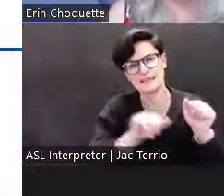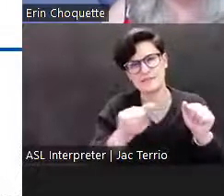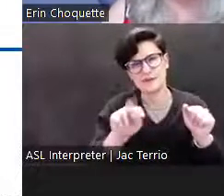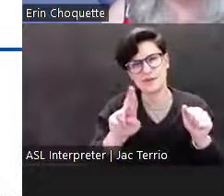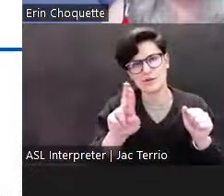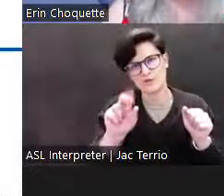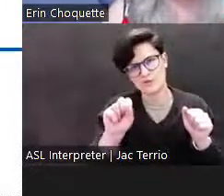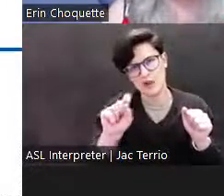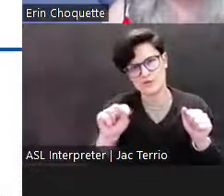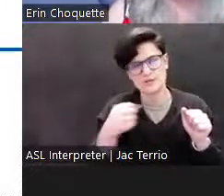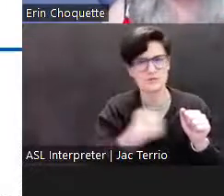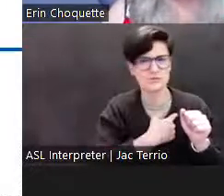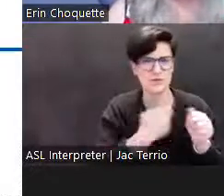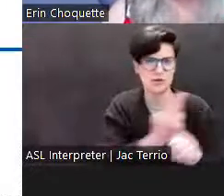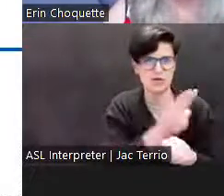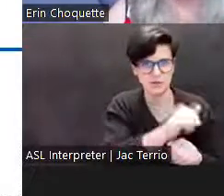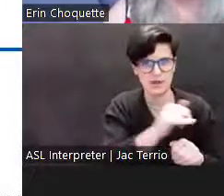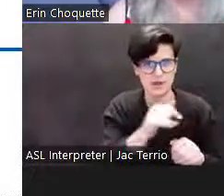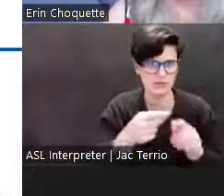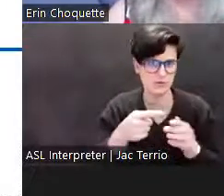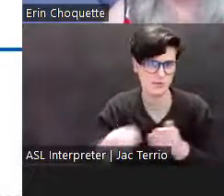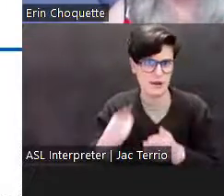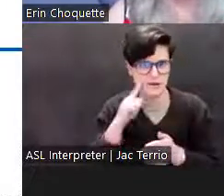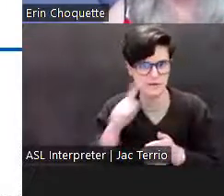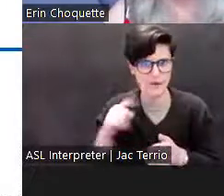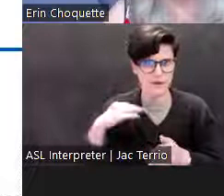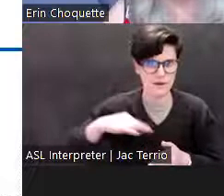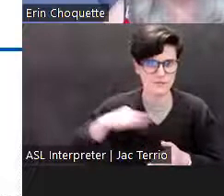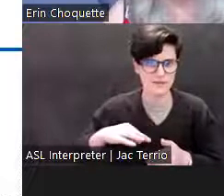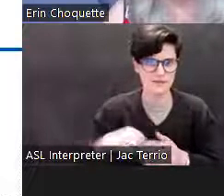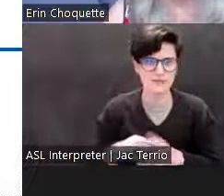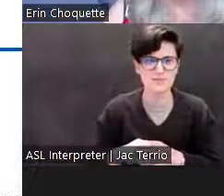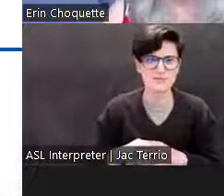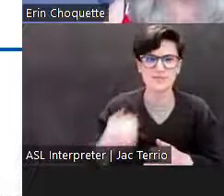15:49:00 The contributions are capped at the social security contribution limit.